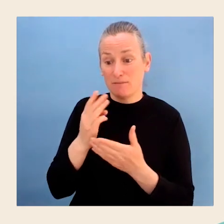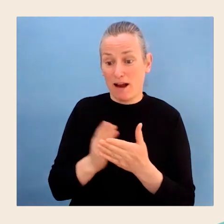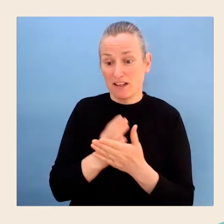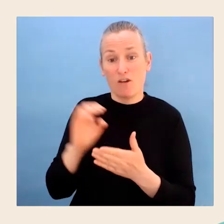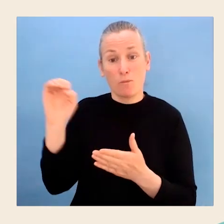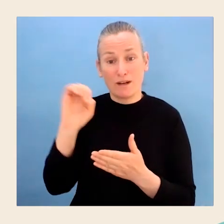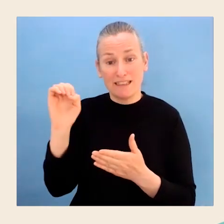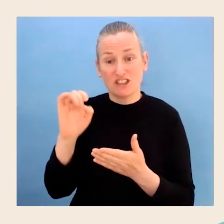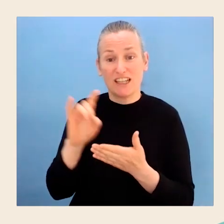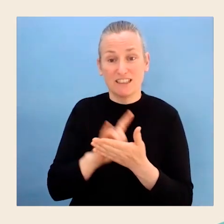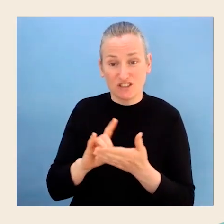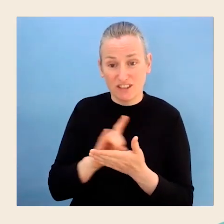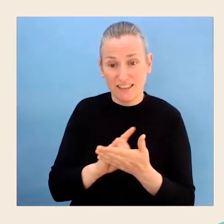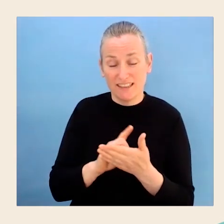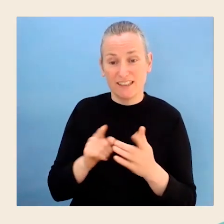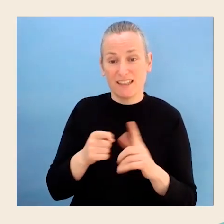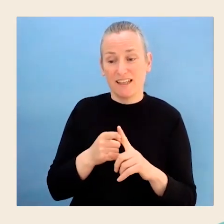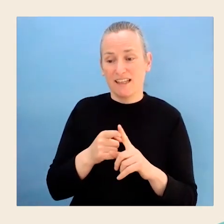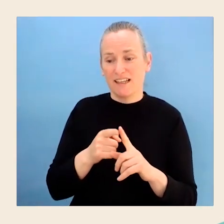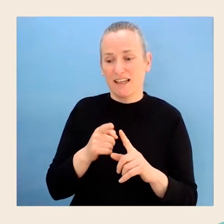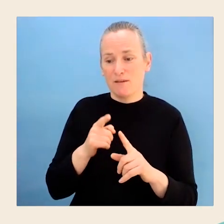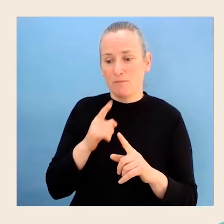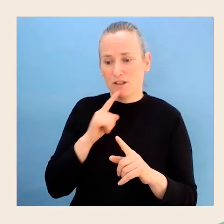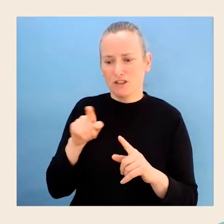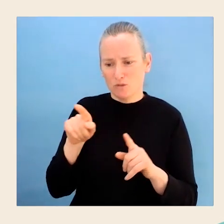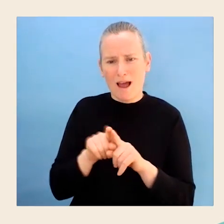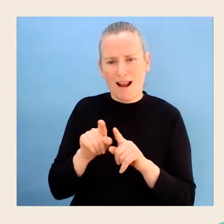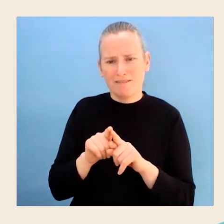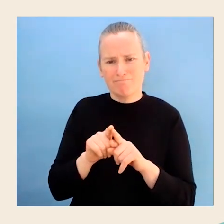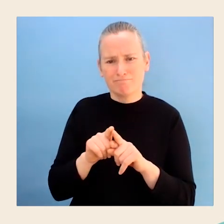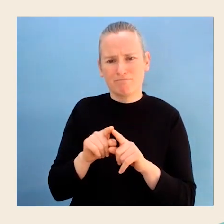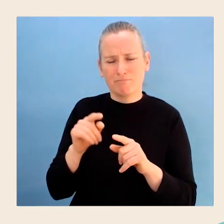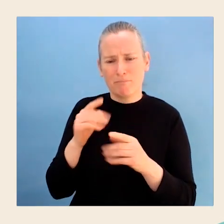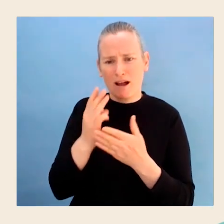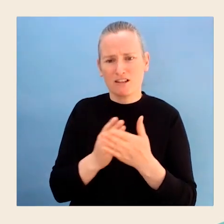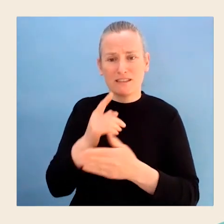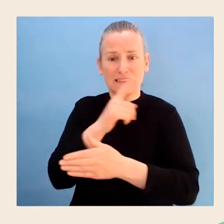but also such an important part of disability history.